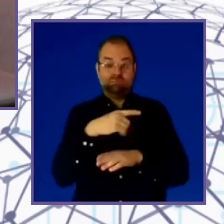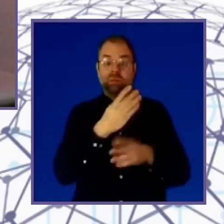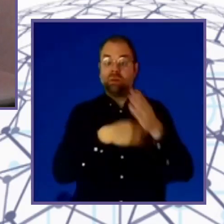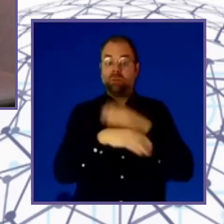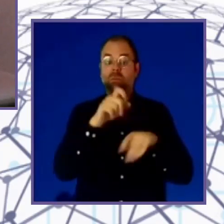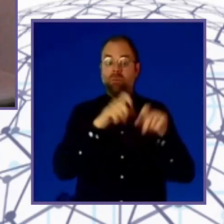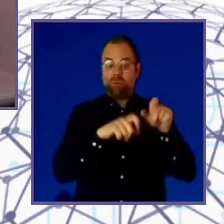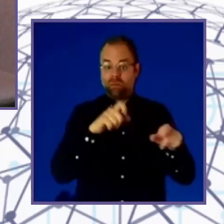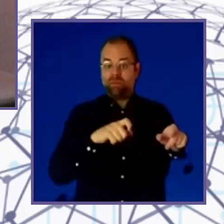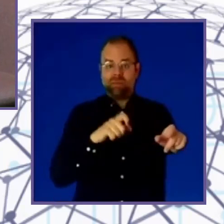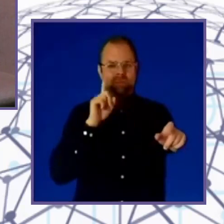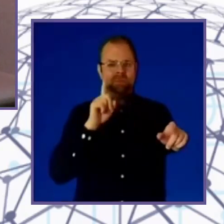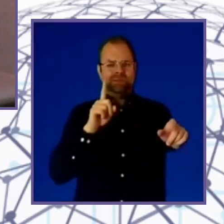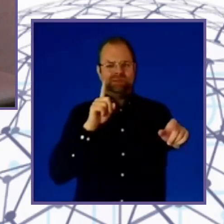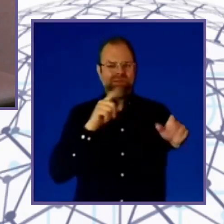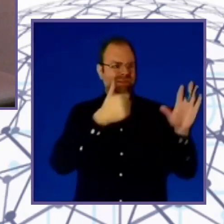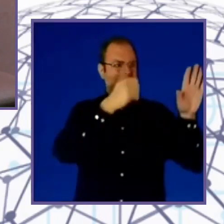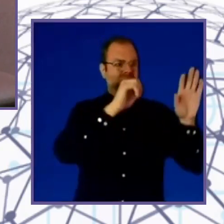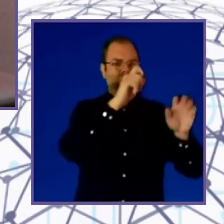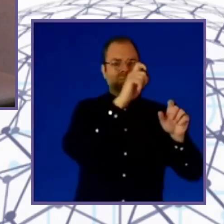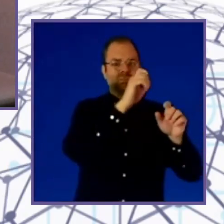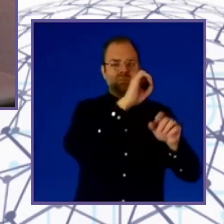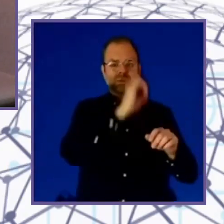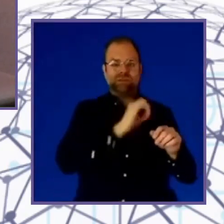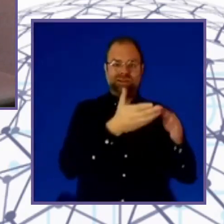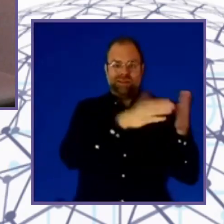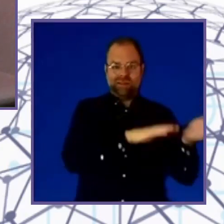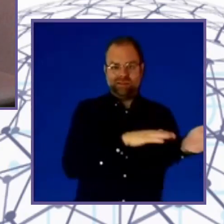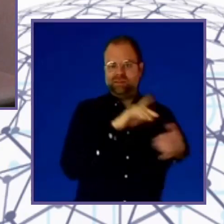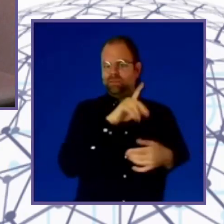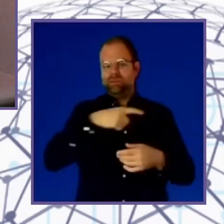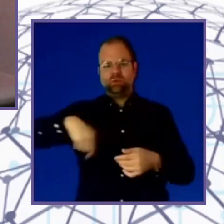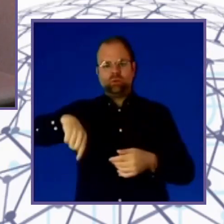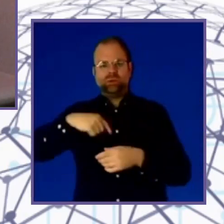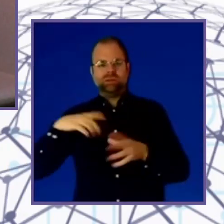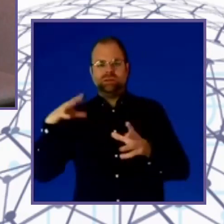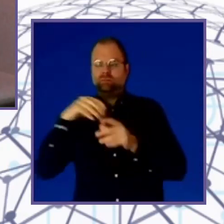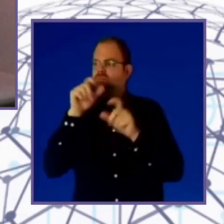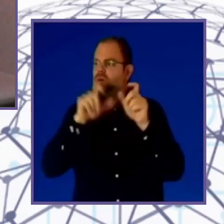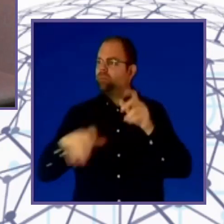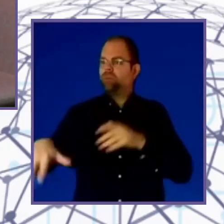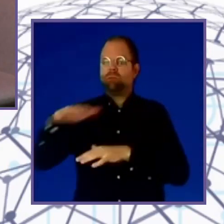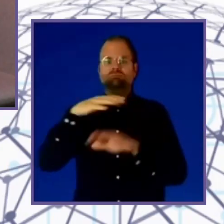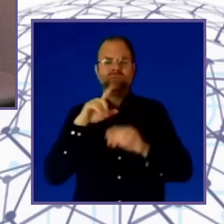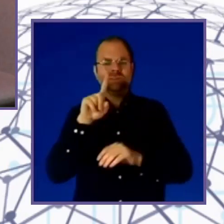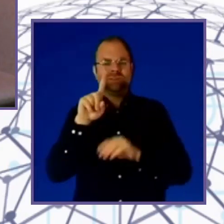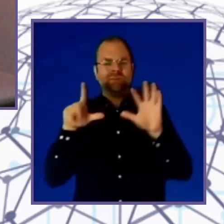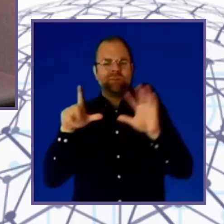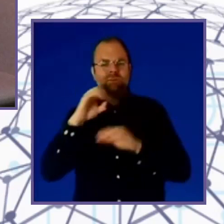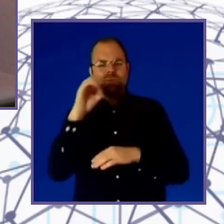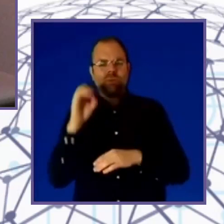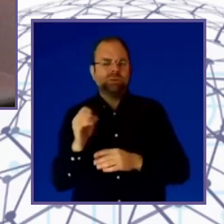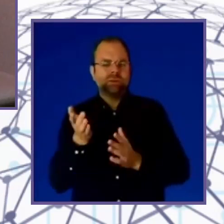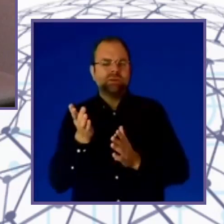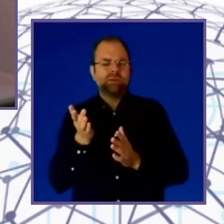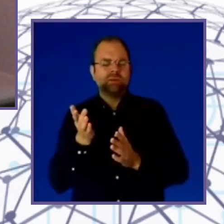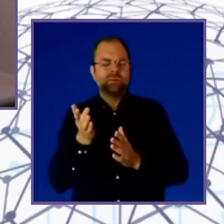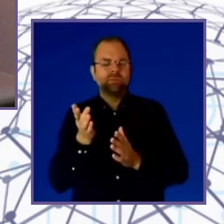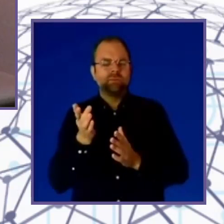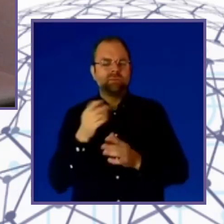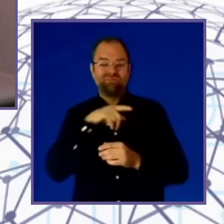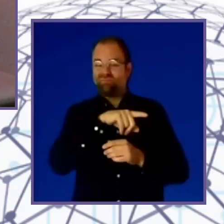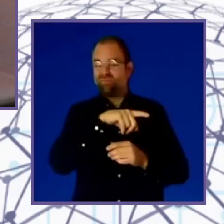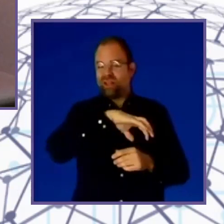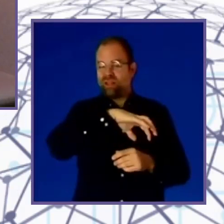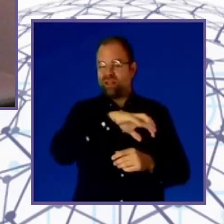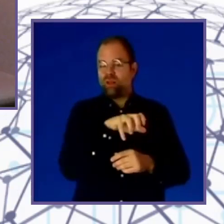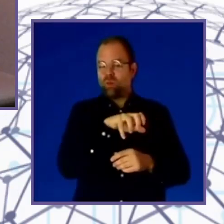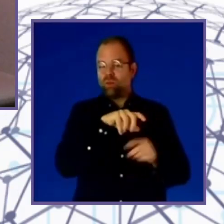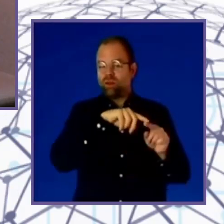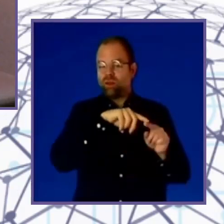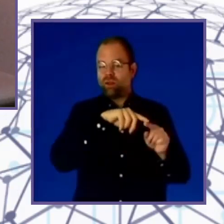Daily Mail son Express. I even found myself on TV with both BBC London and BBC politics London